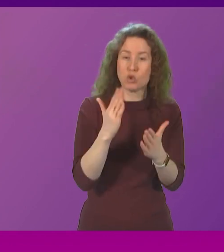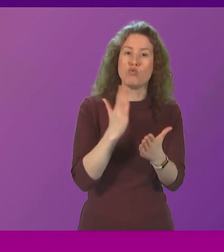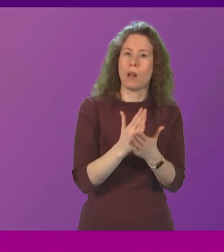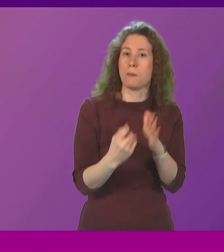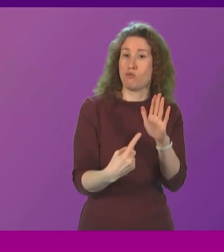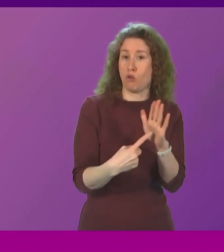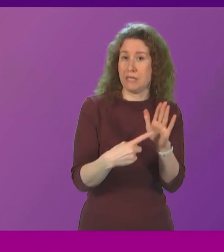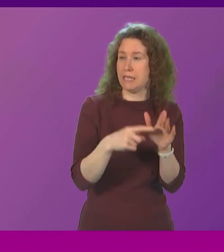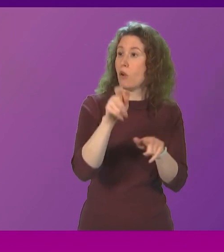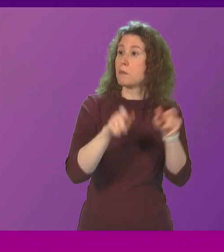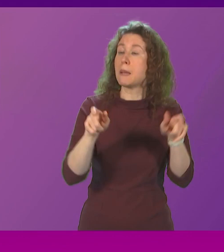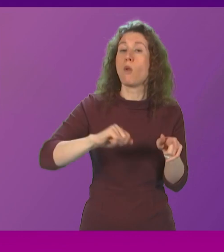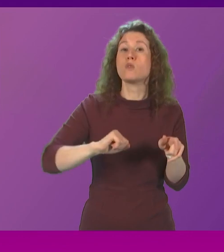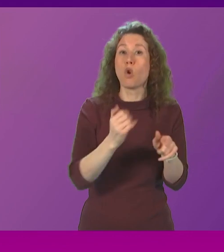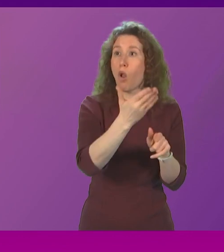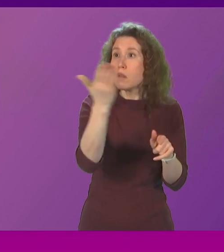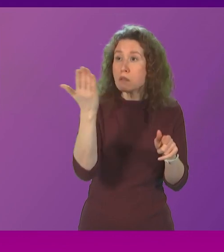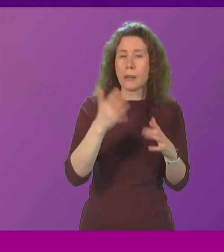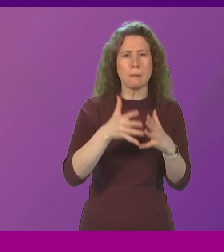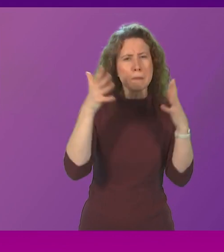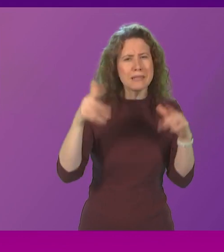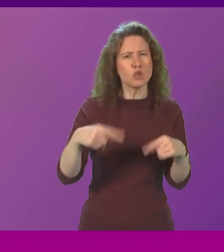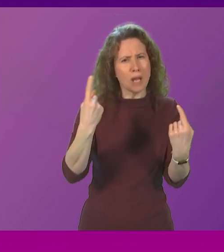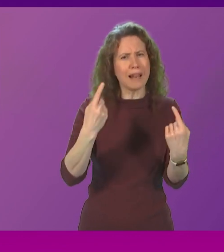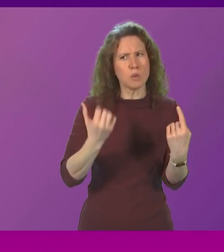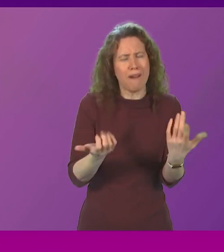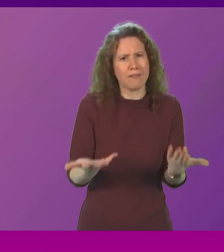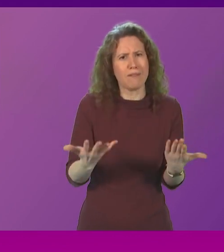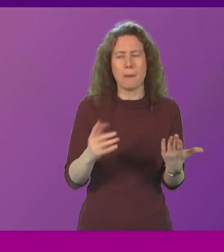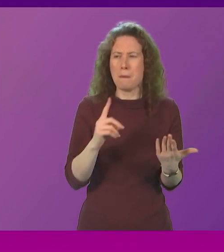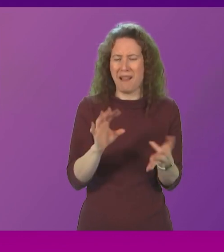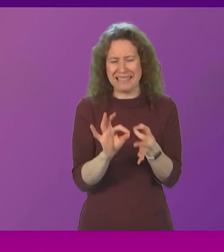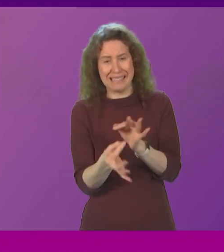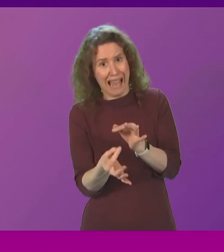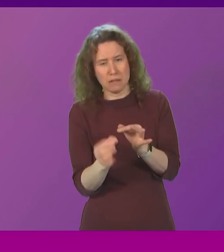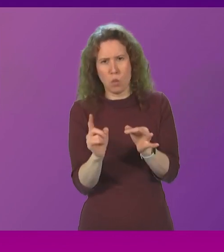of people across Scotland and the big challenges that we face yet, instead, we have one that